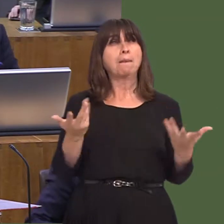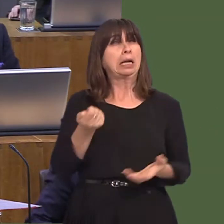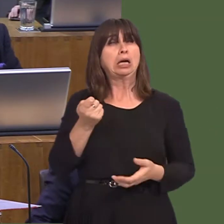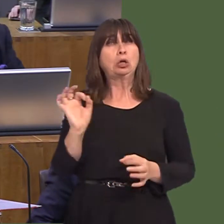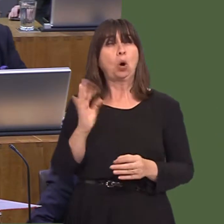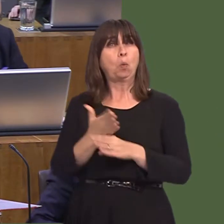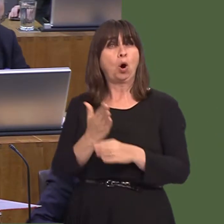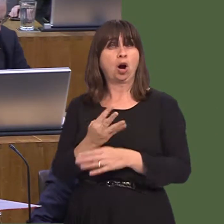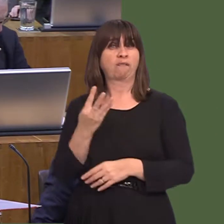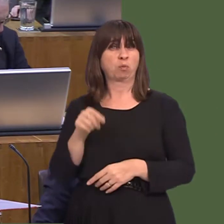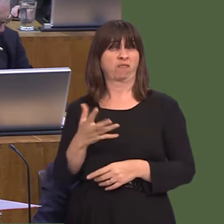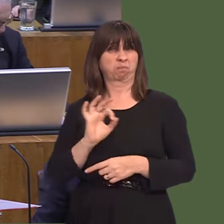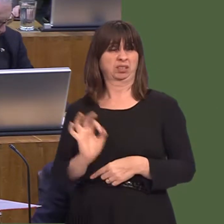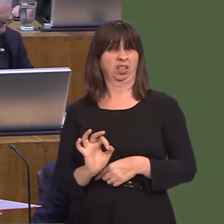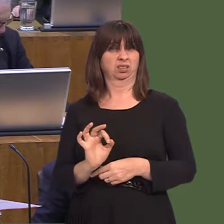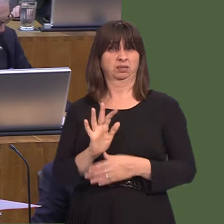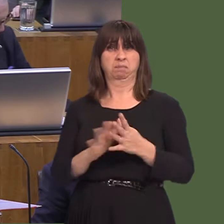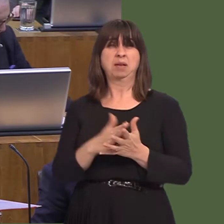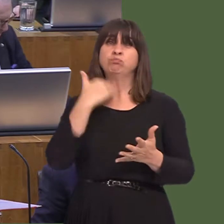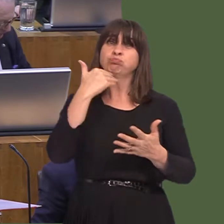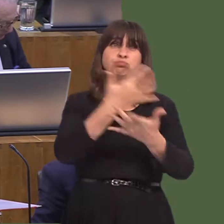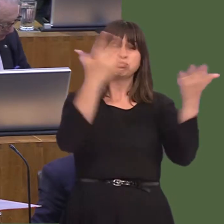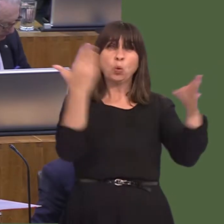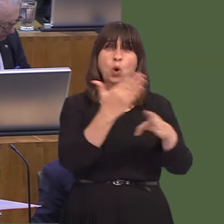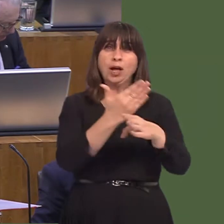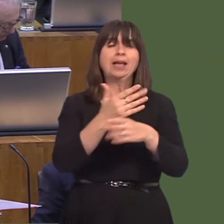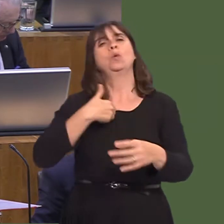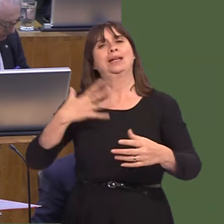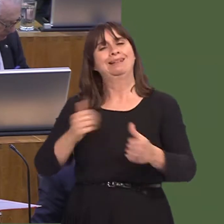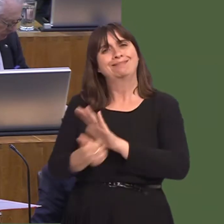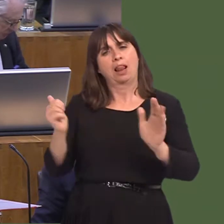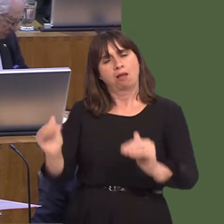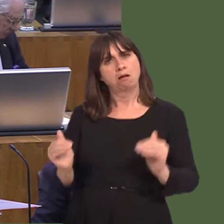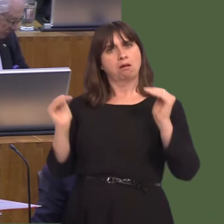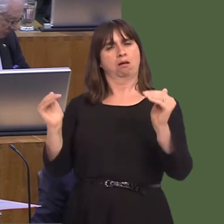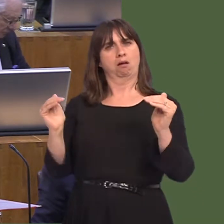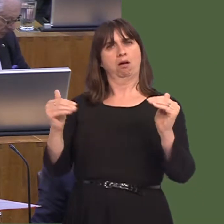a need to be able to recruit skilled workers, and workers who are semi-skilled, from other countries.